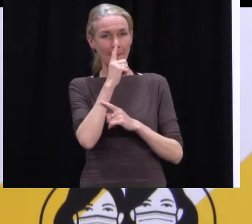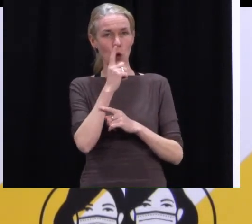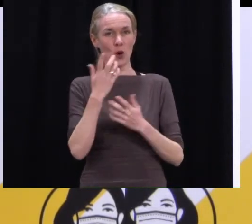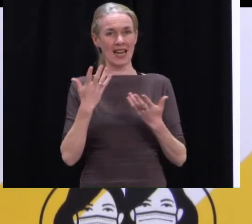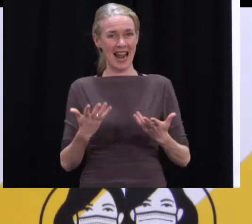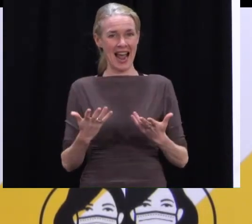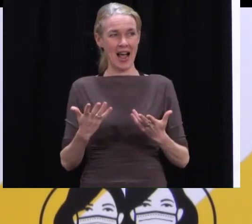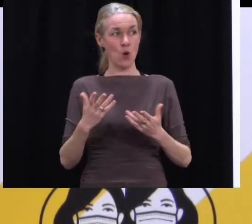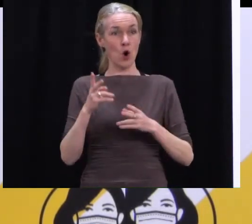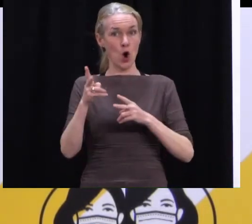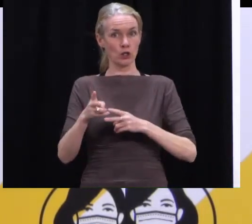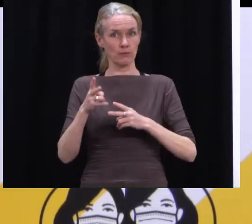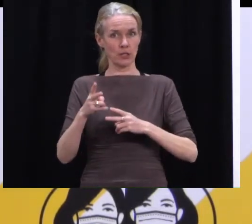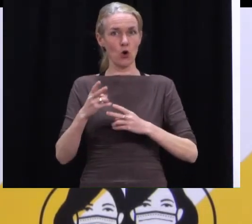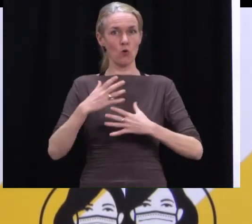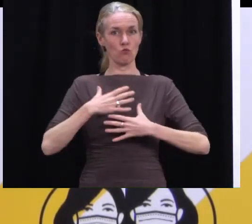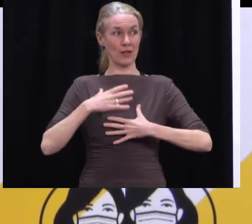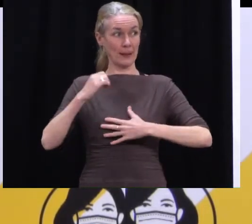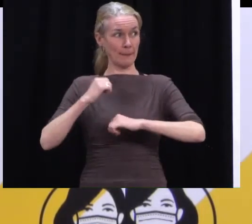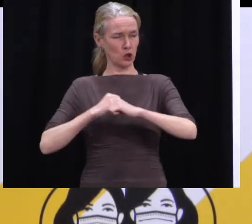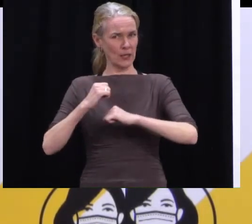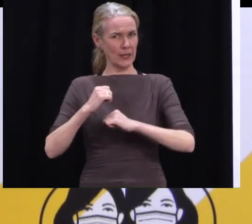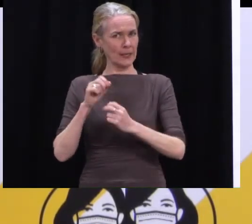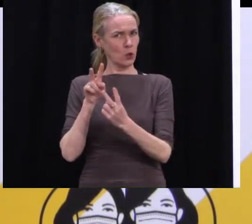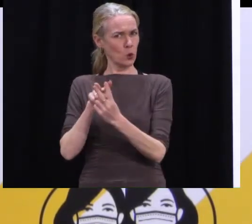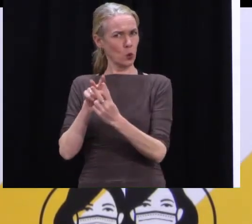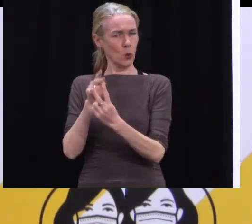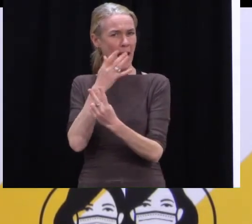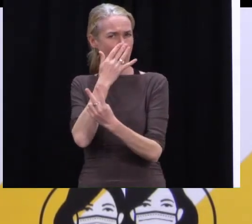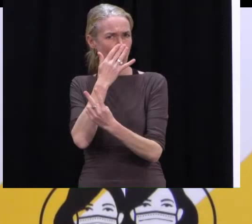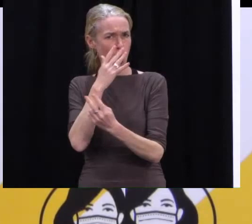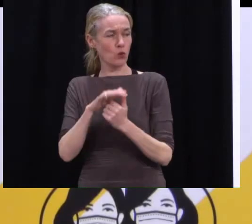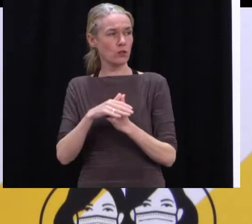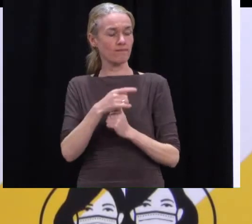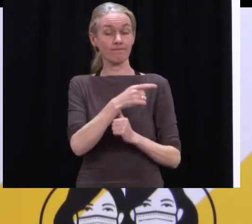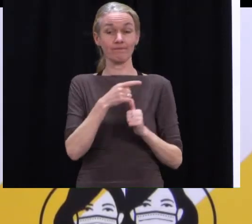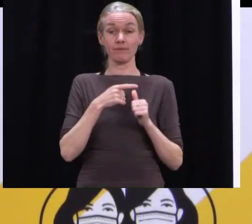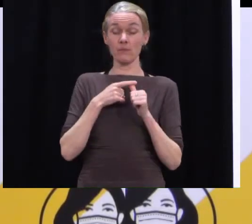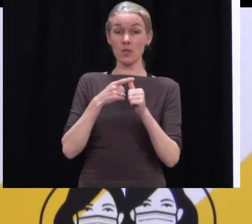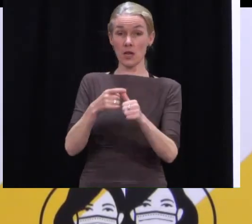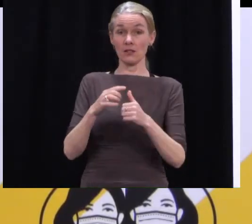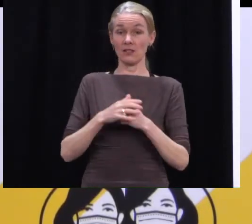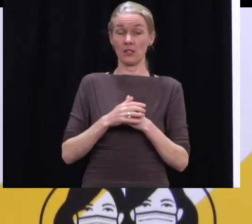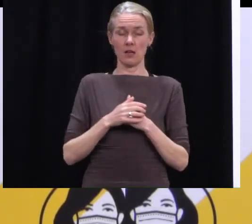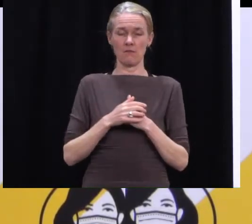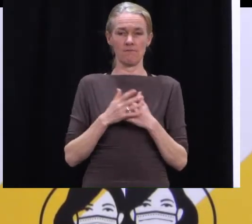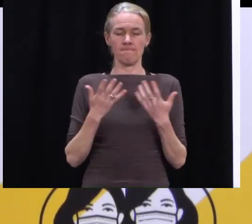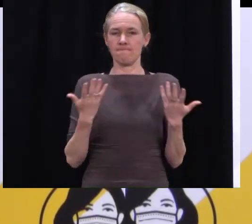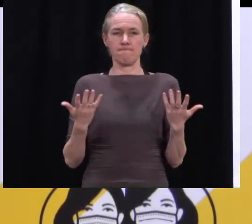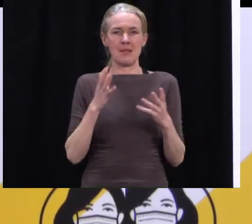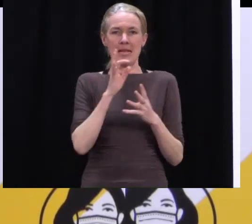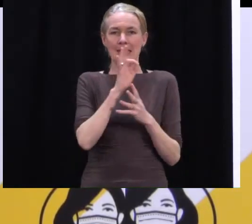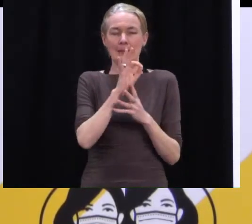us at all how ill they are without respecting privacy, and